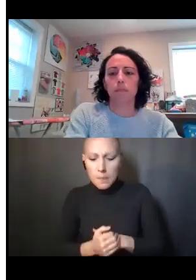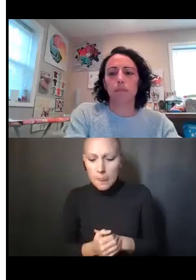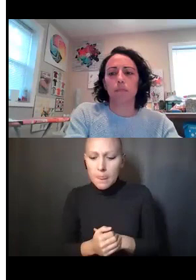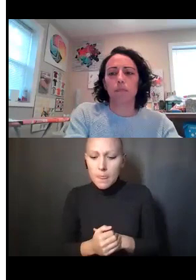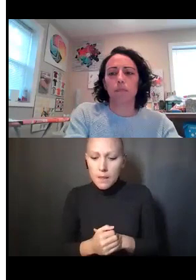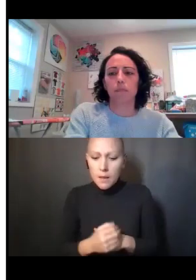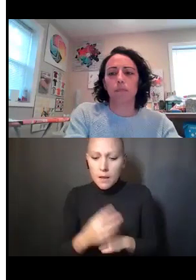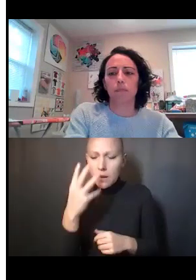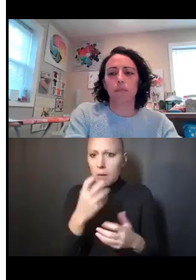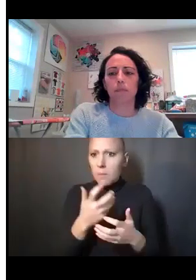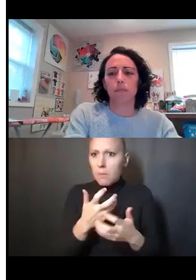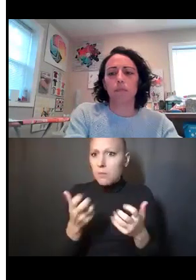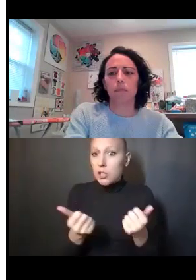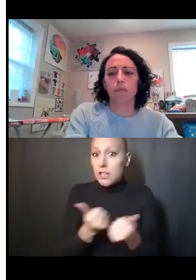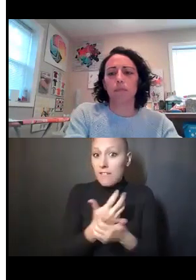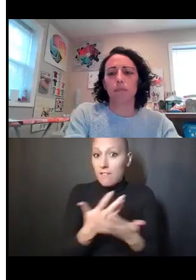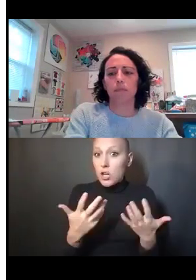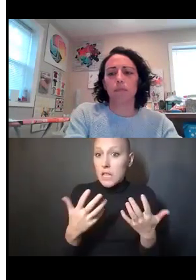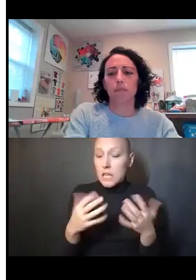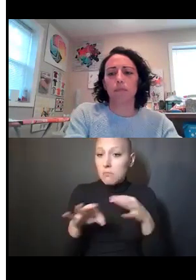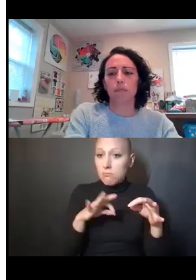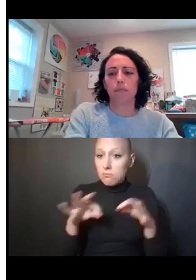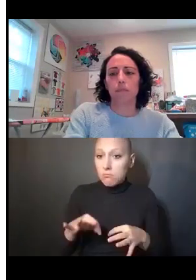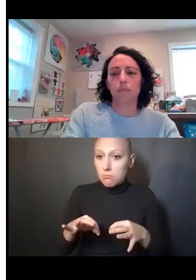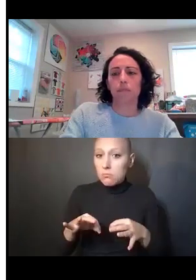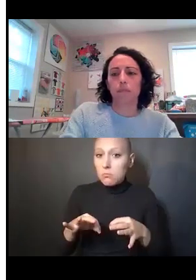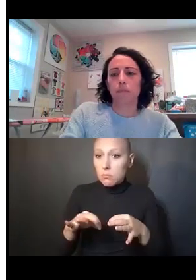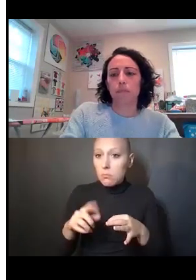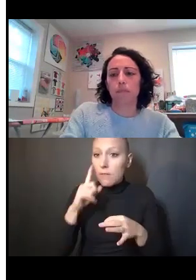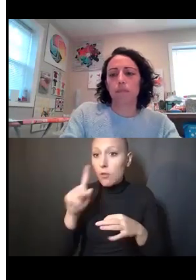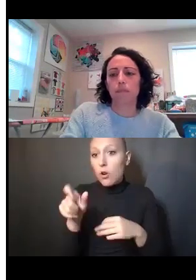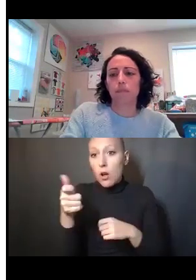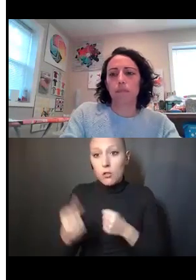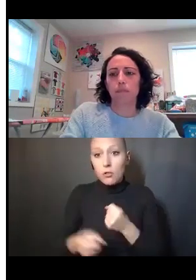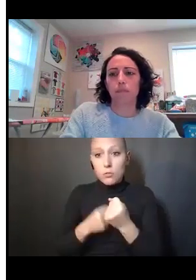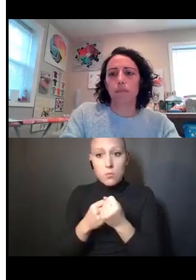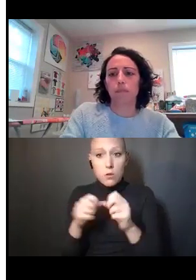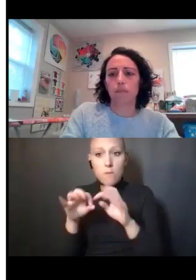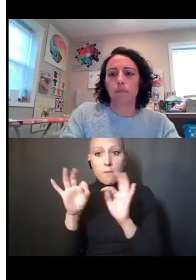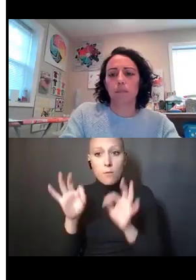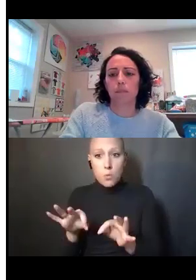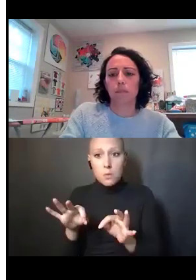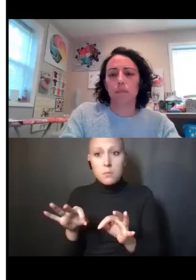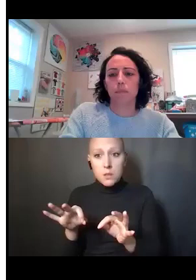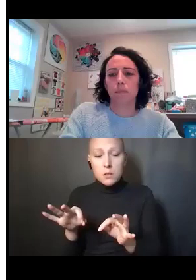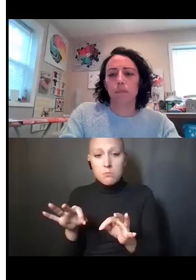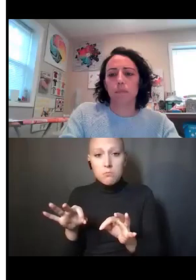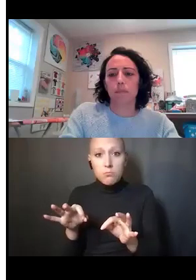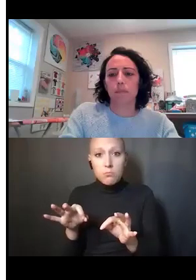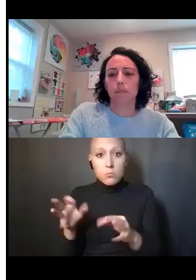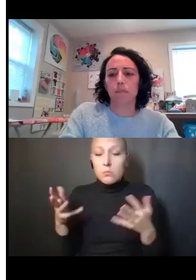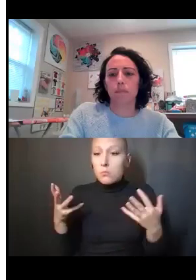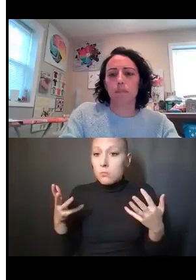in your other support forms has been shared over the last year and a half,